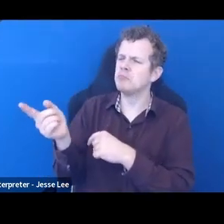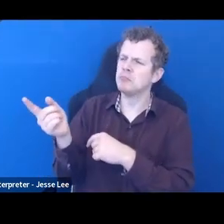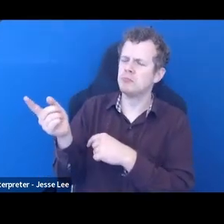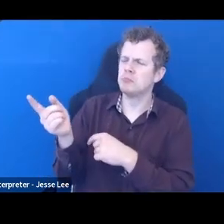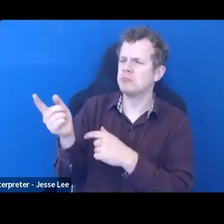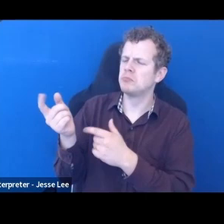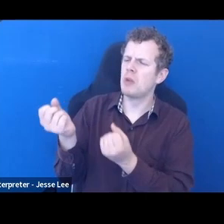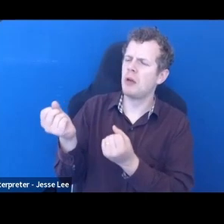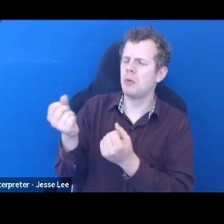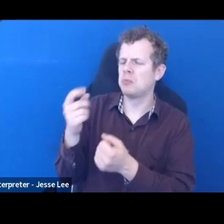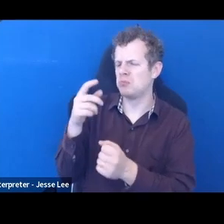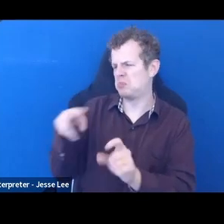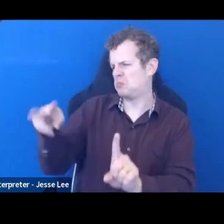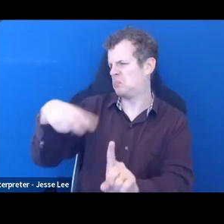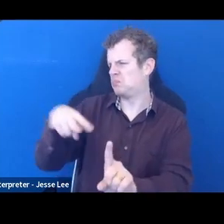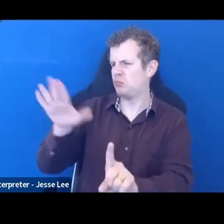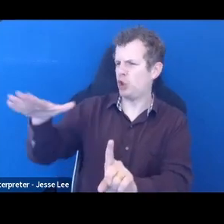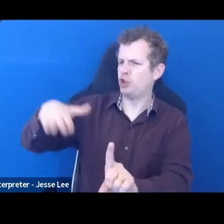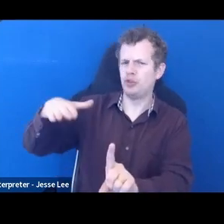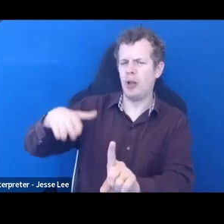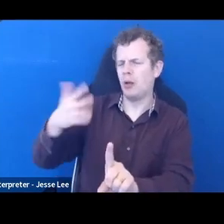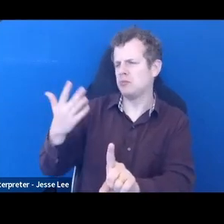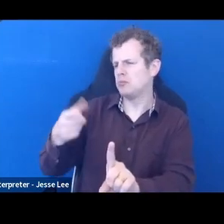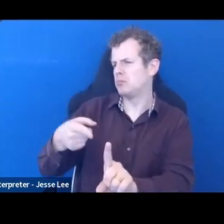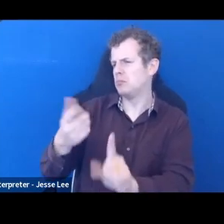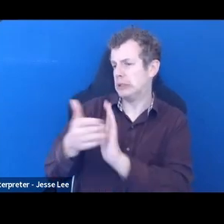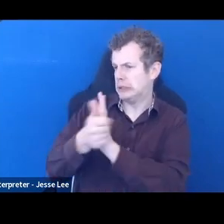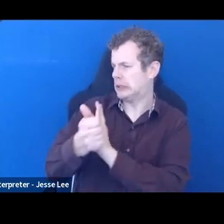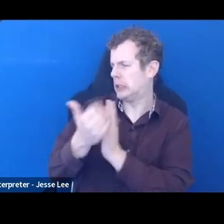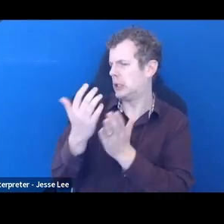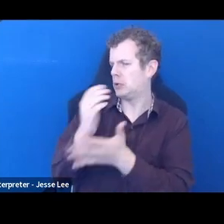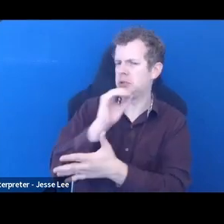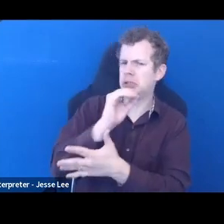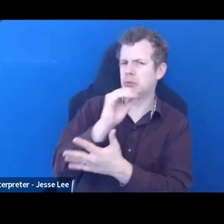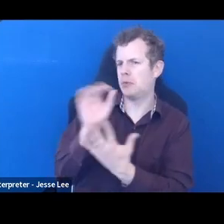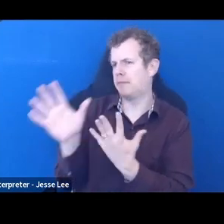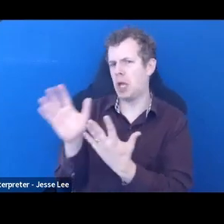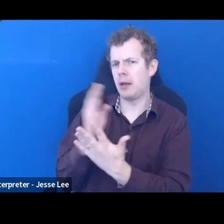on various tasks or things throughout the day, and the child - and the parent writes,